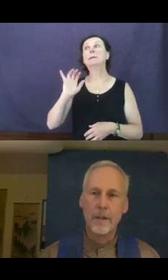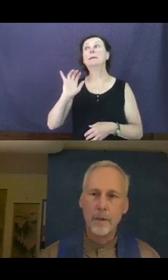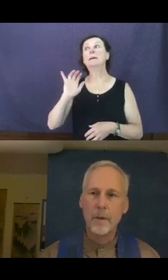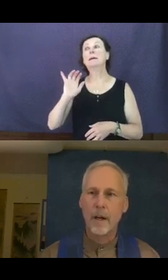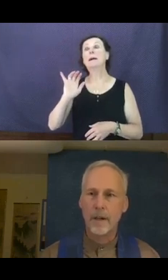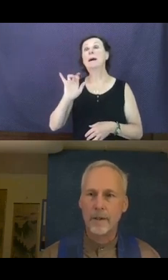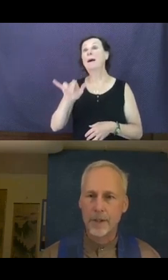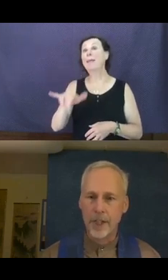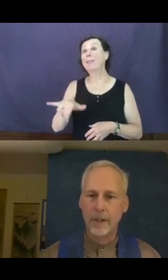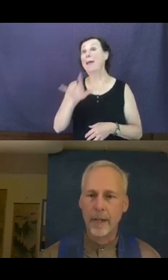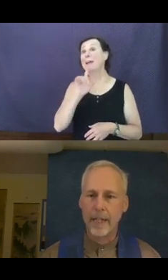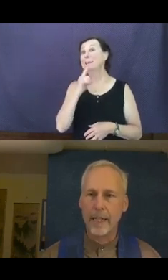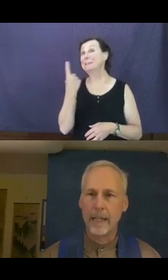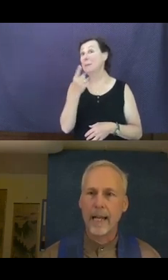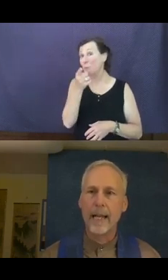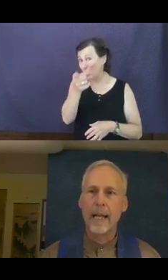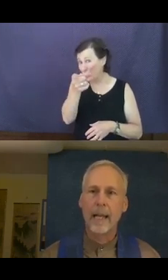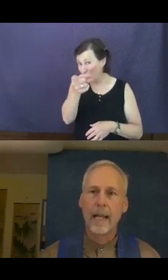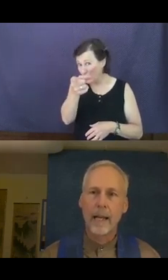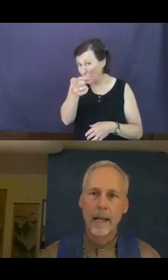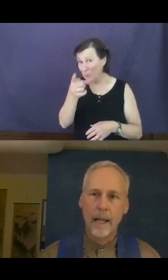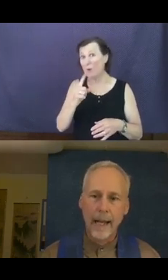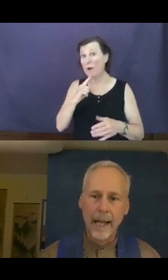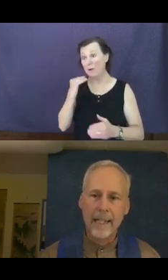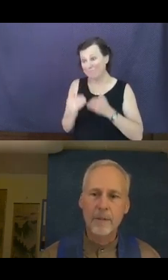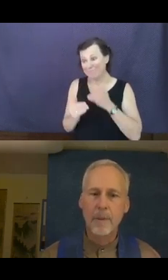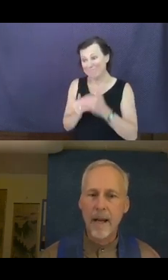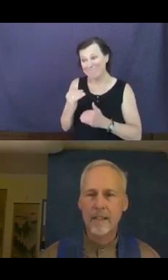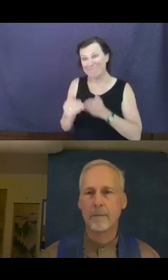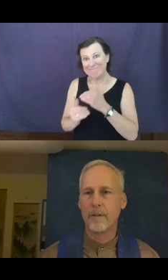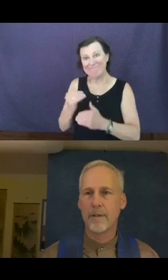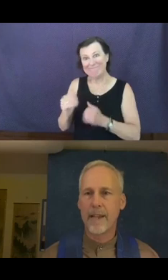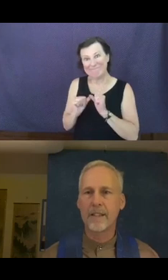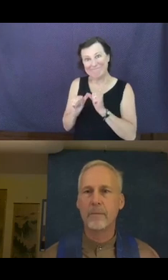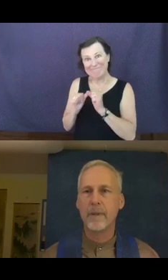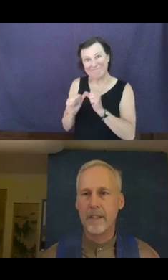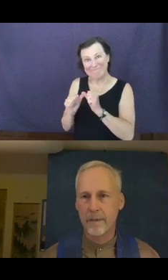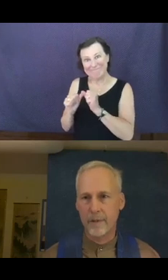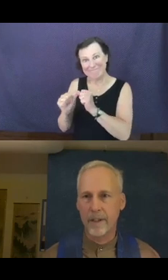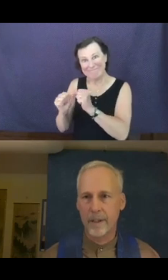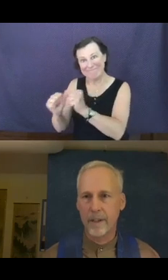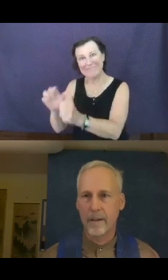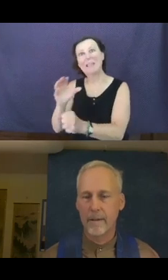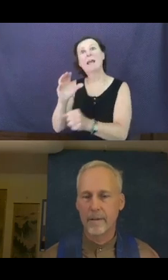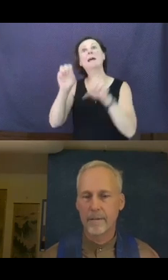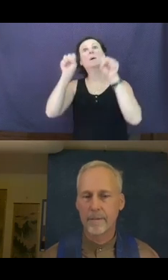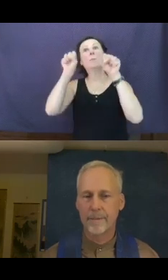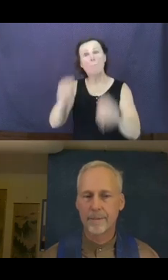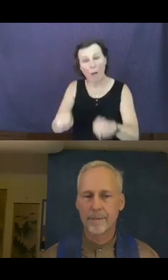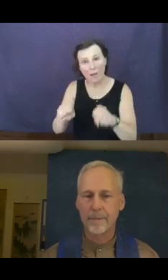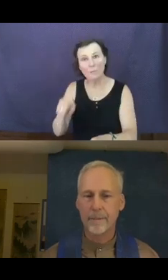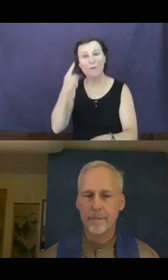you are generating. And it's possible for that to be different.